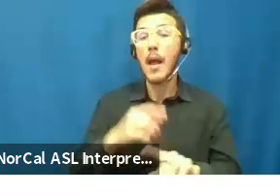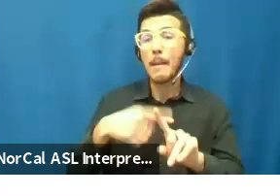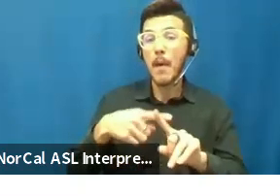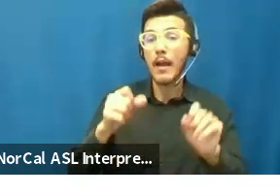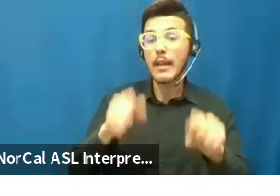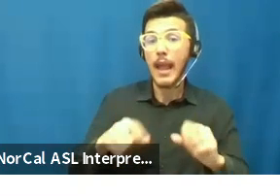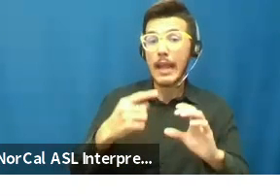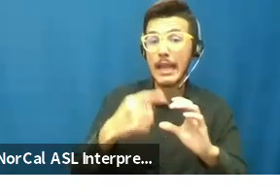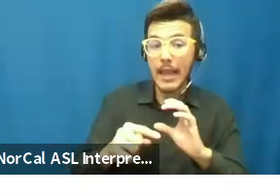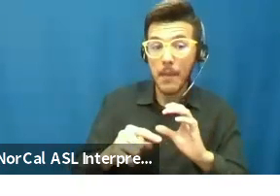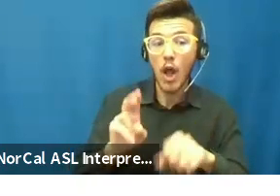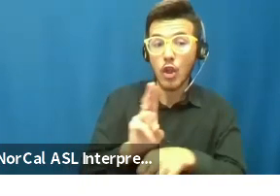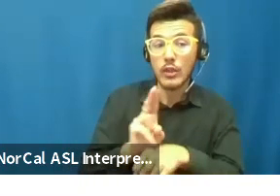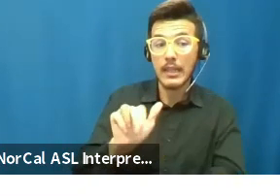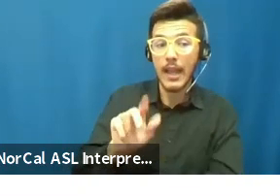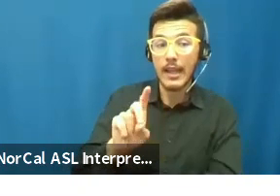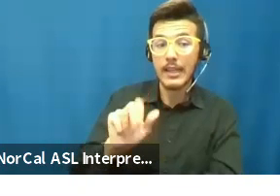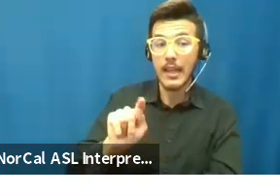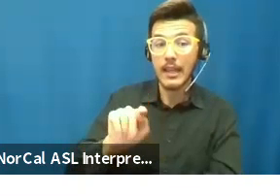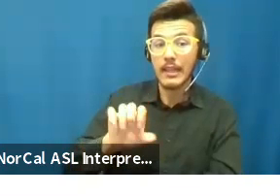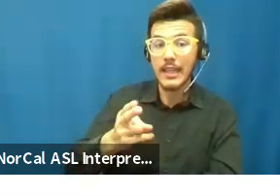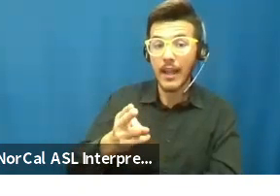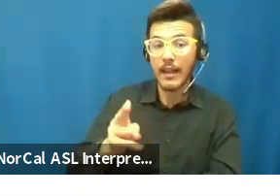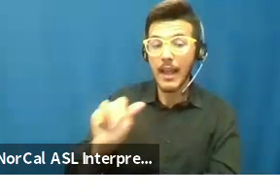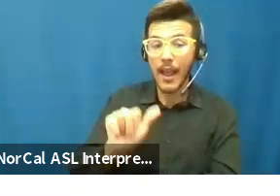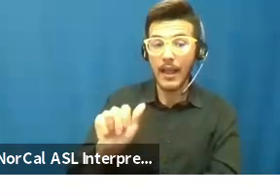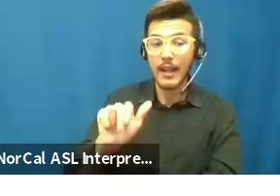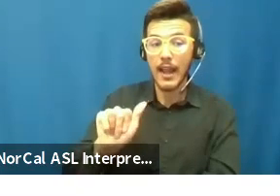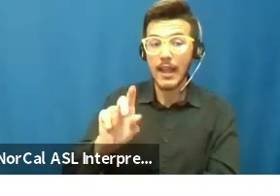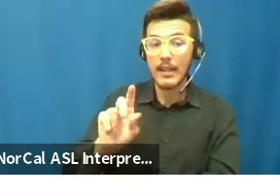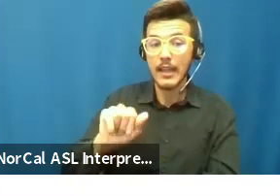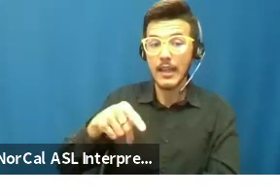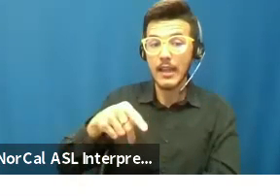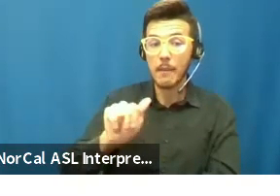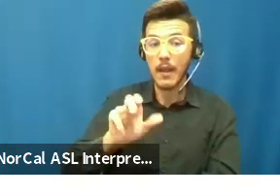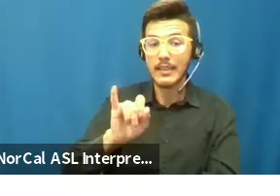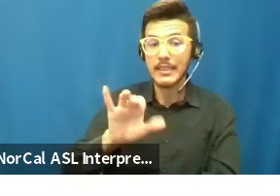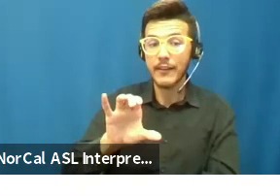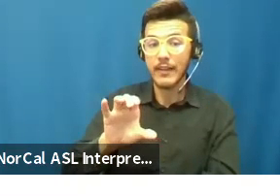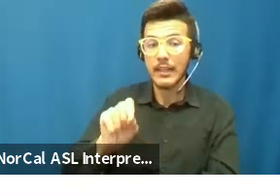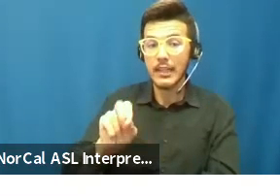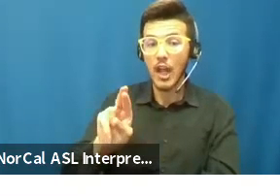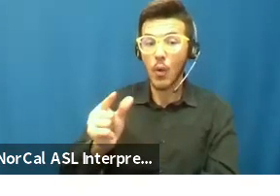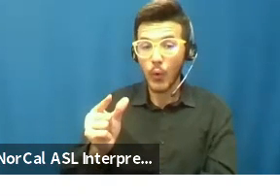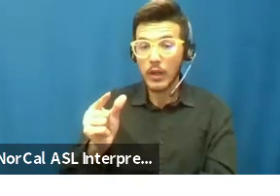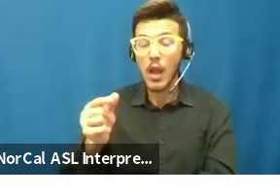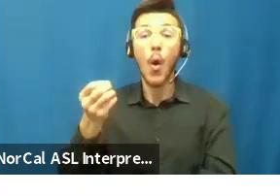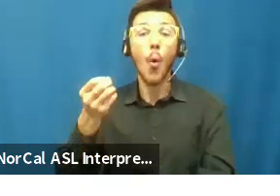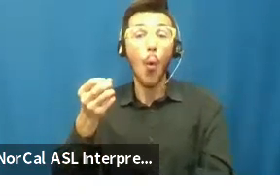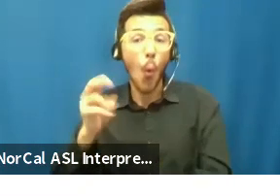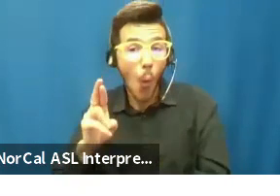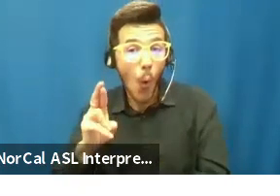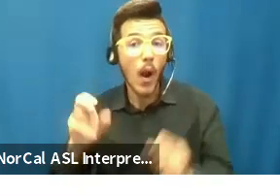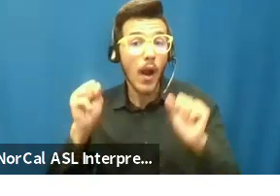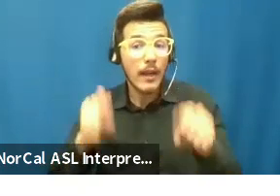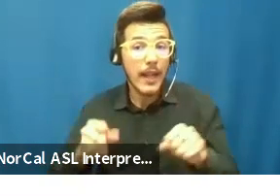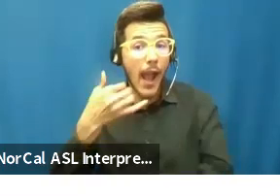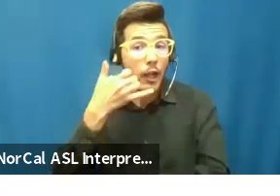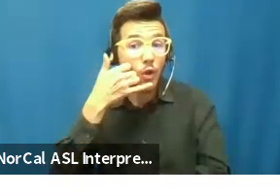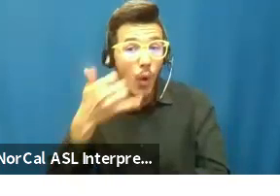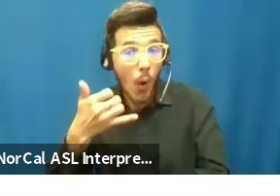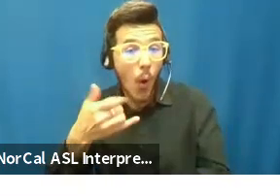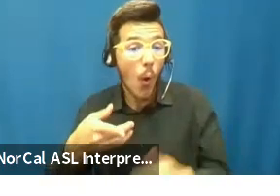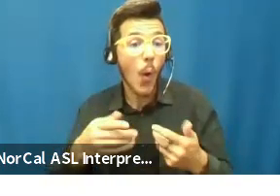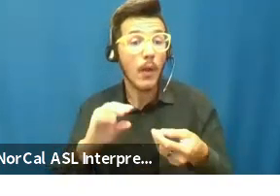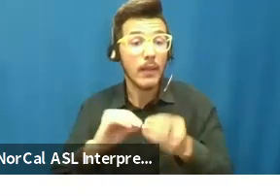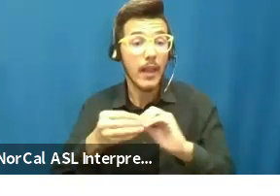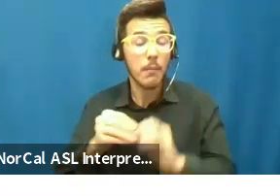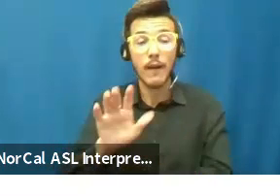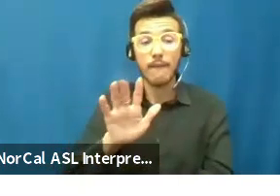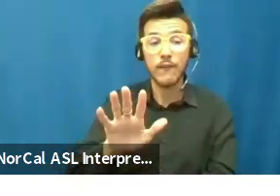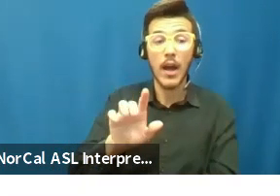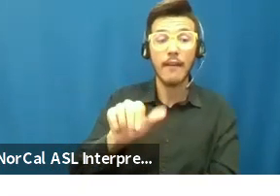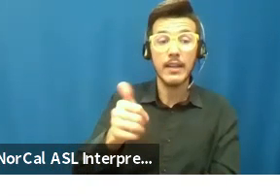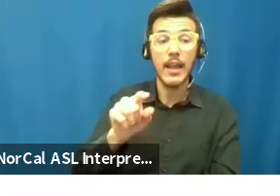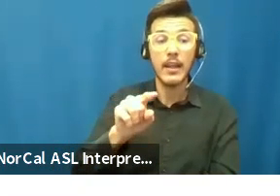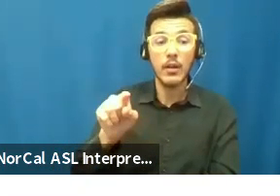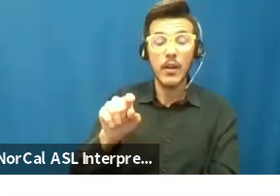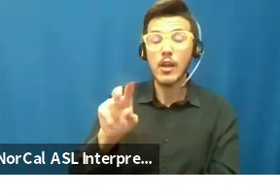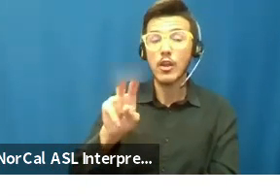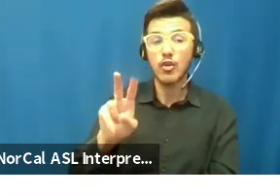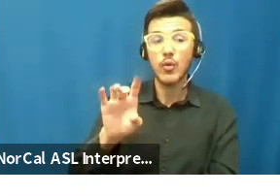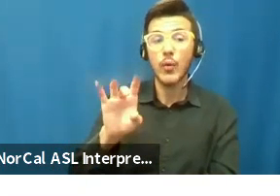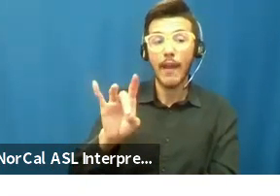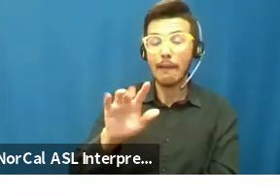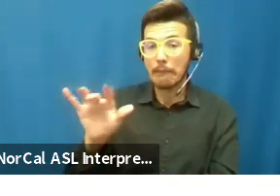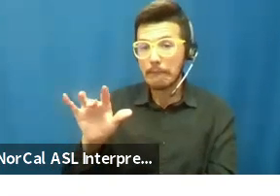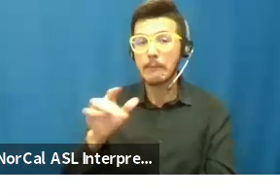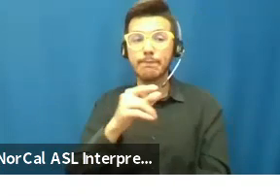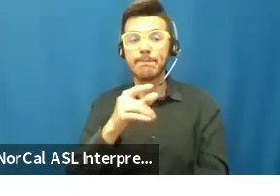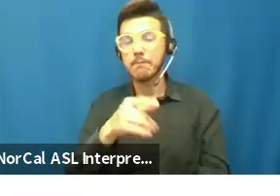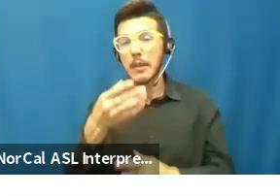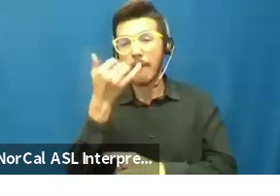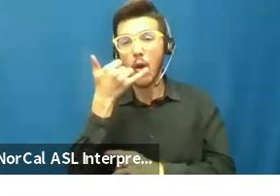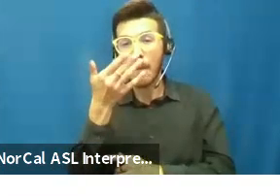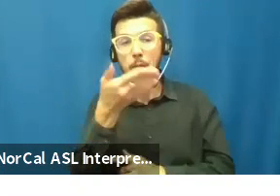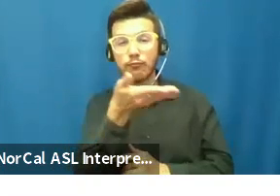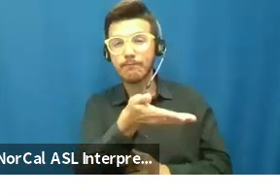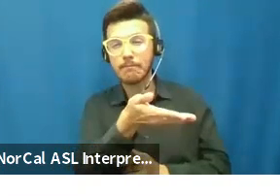or you can call us at 510 285 5600. Today's ADA National Network Learning